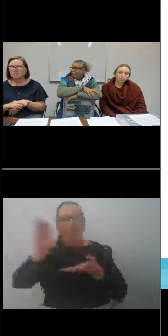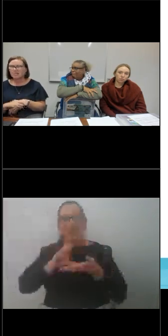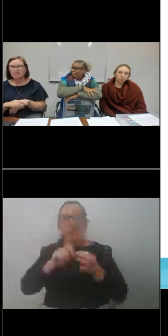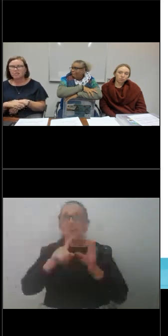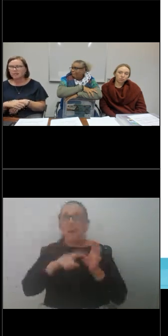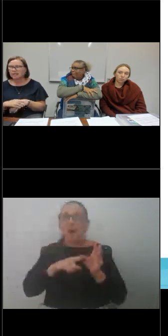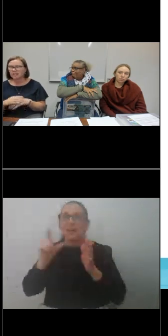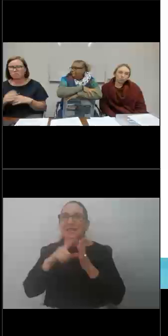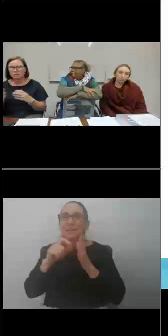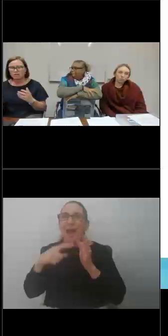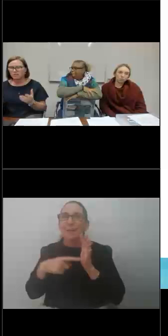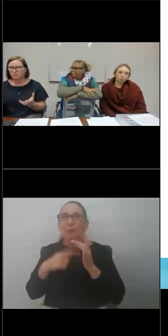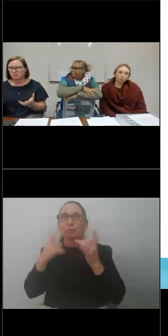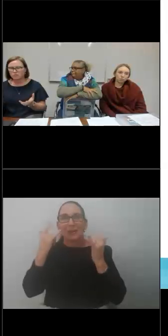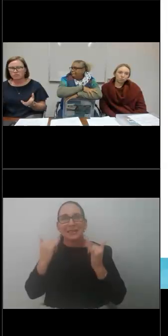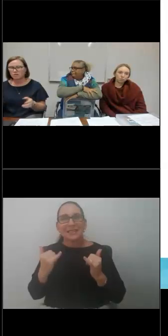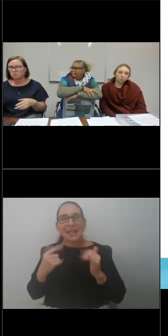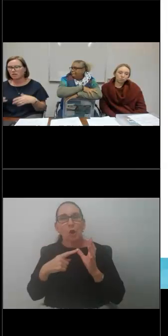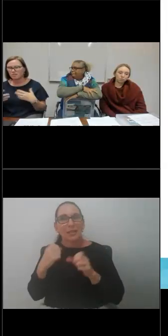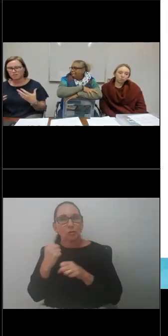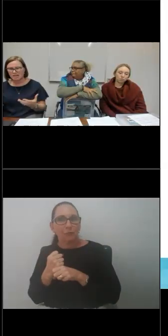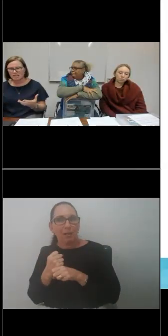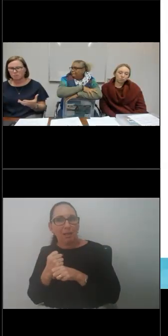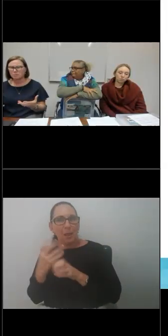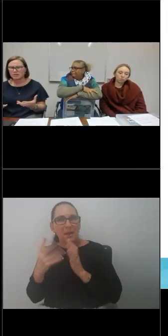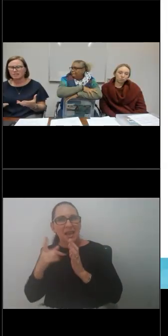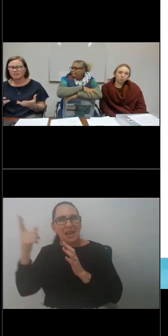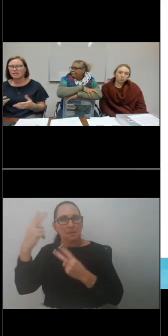just to look at the quality of the resource the quality of the training we've been delivering